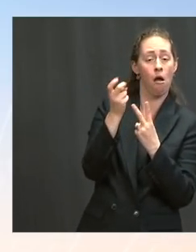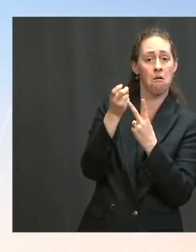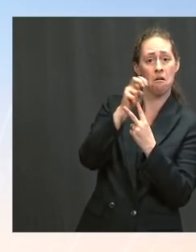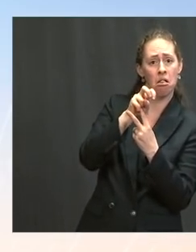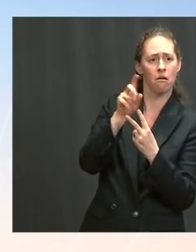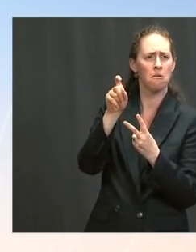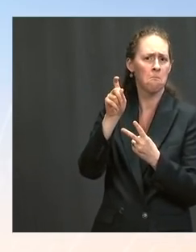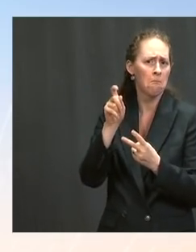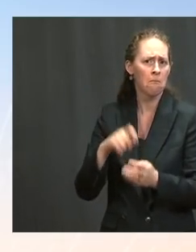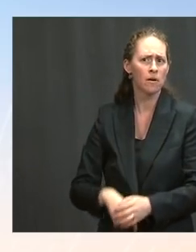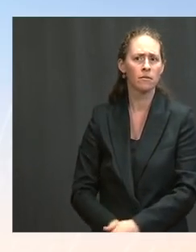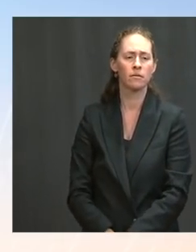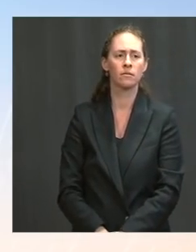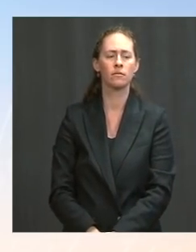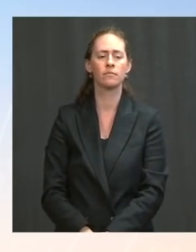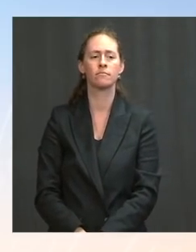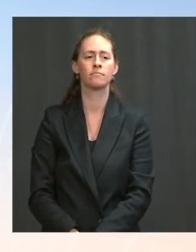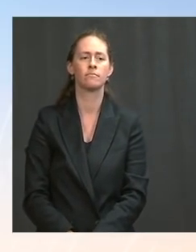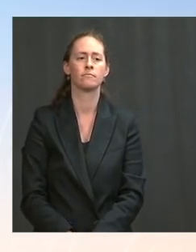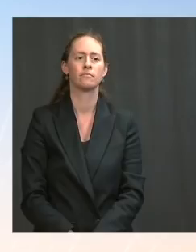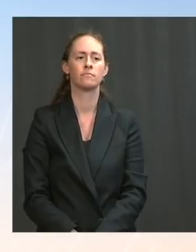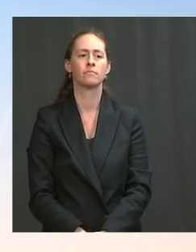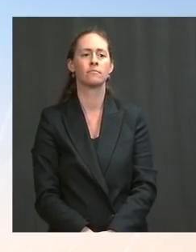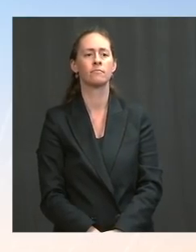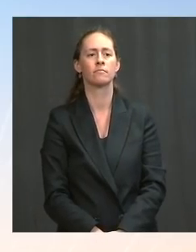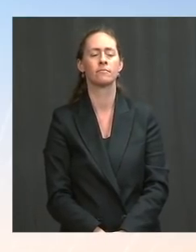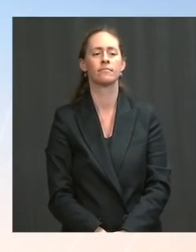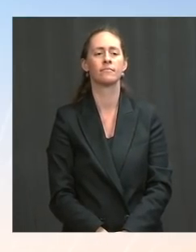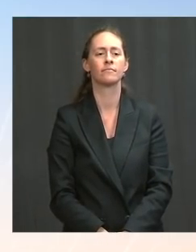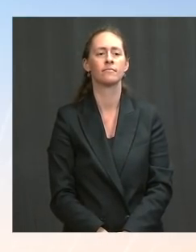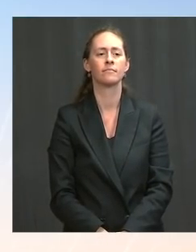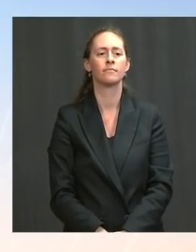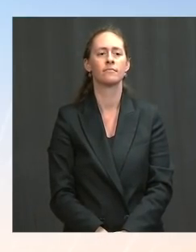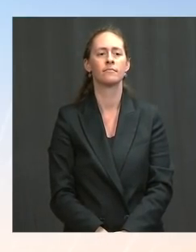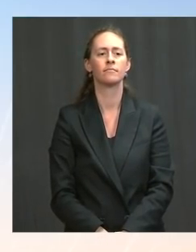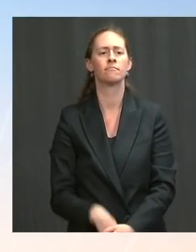takes legal authority and justification for military action quite seriously.